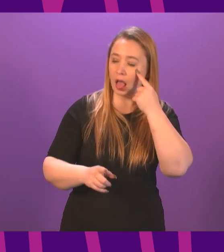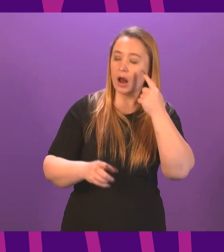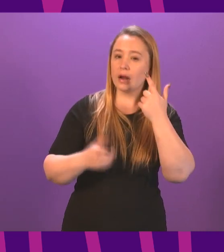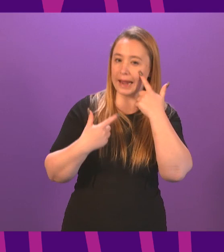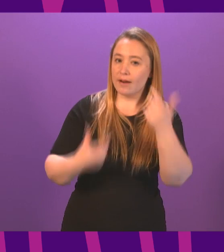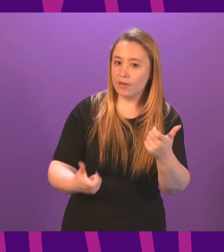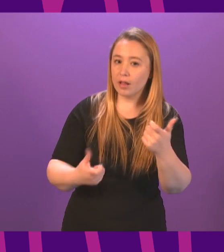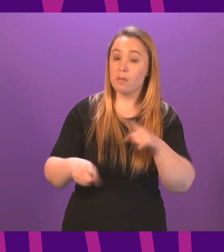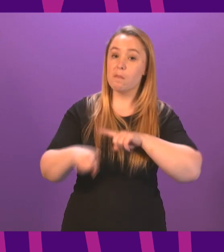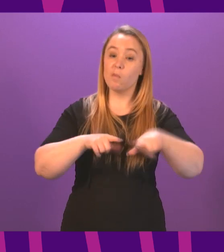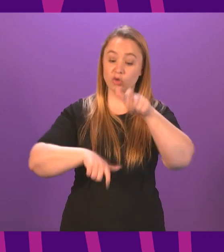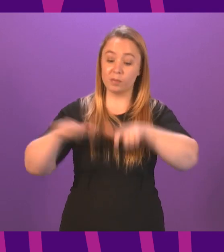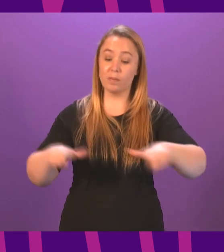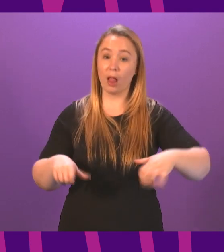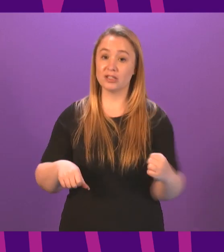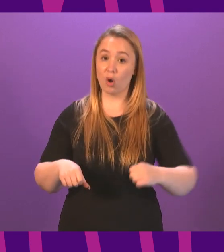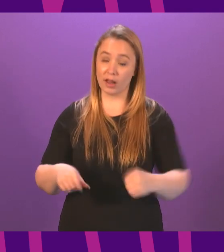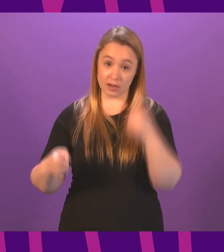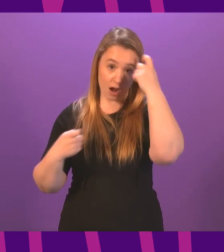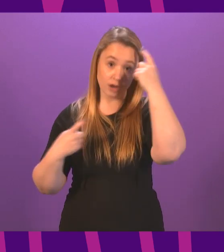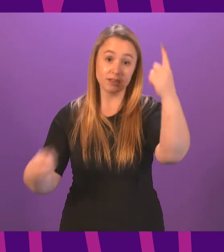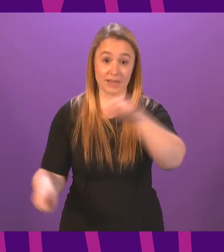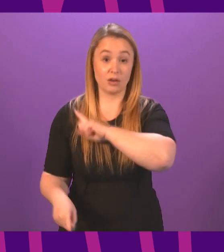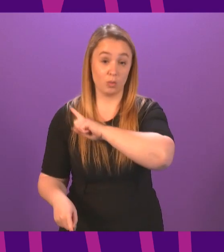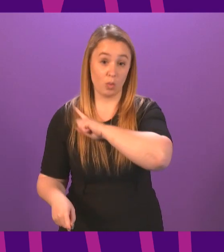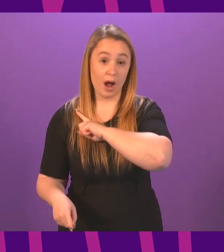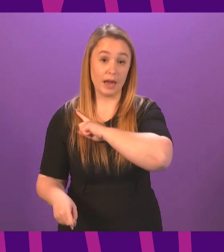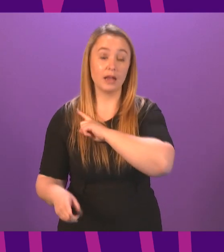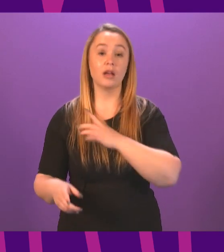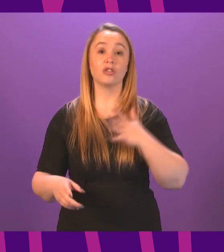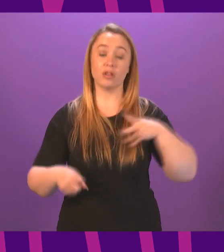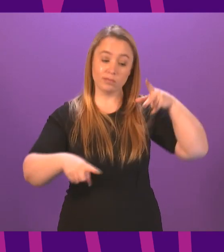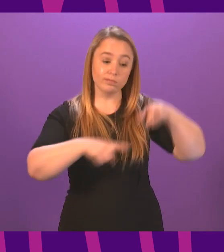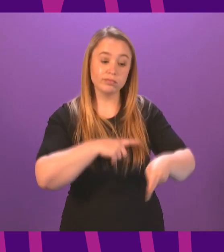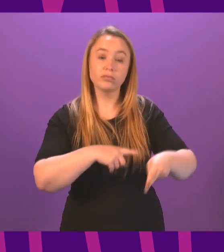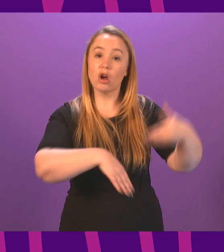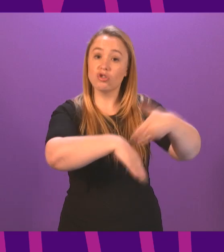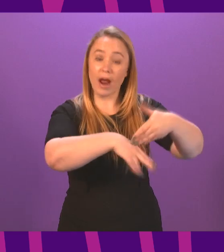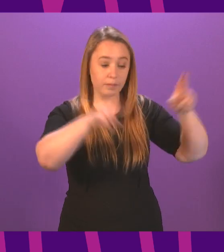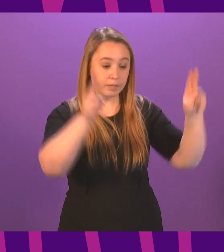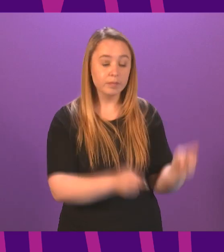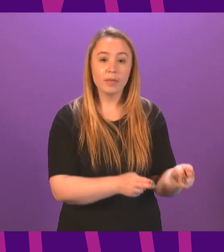that it helps to cut crime and rehabilitate offenders if we have alternative sentences